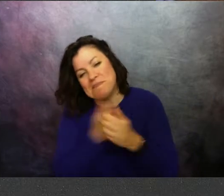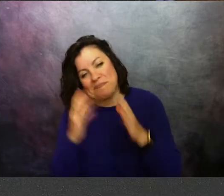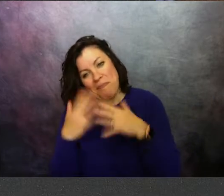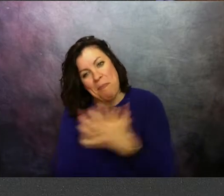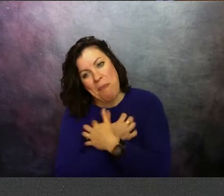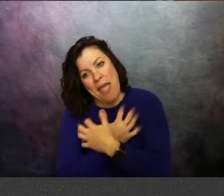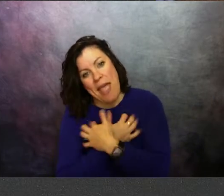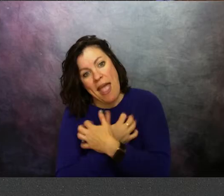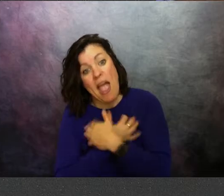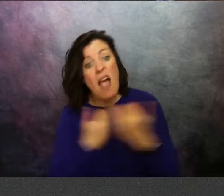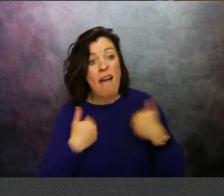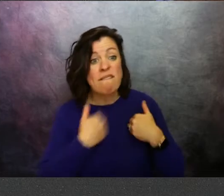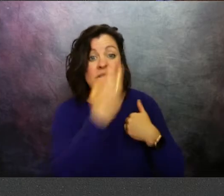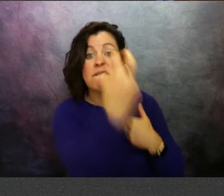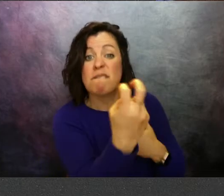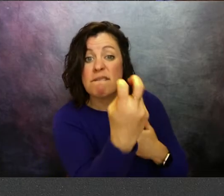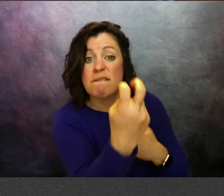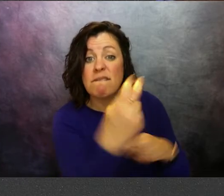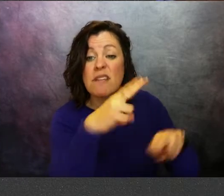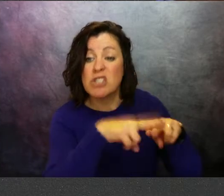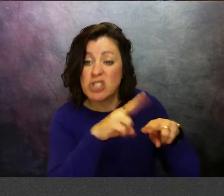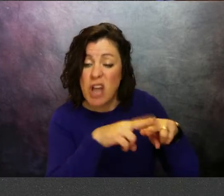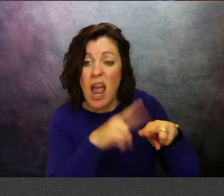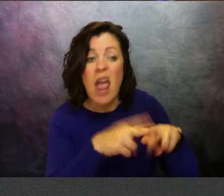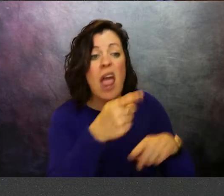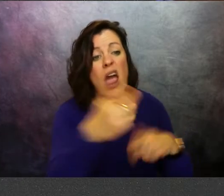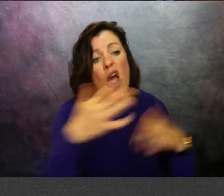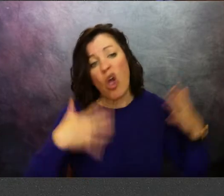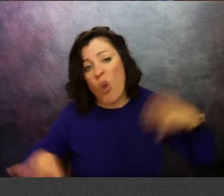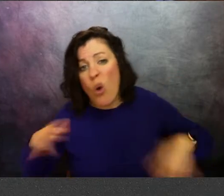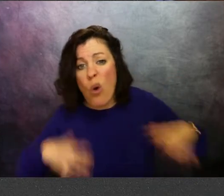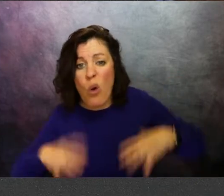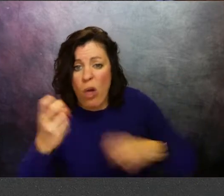She has a little chair and a dresser maybe where she keeps her clothes.